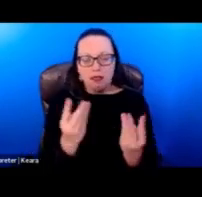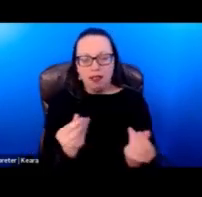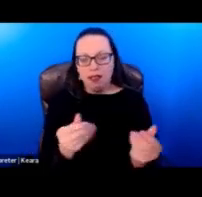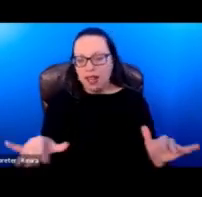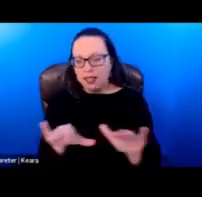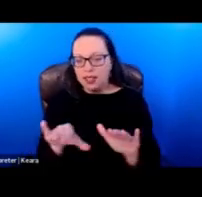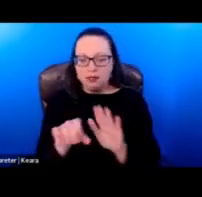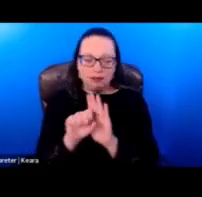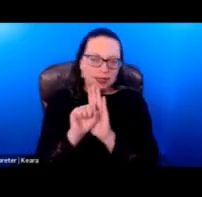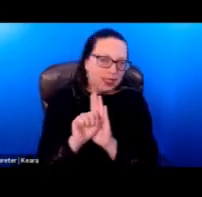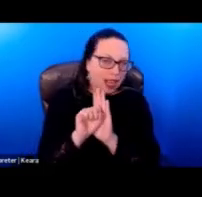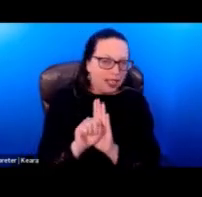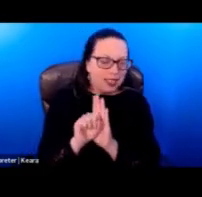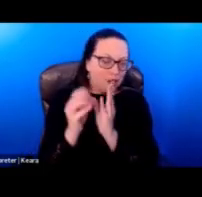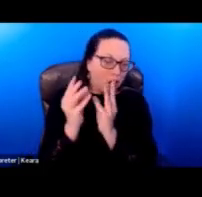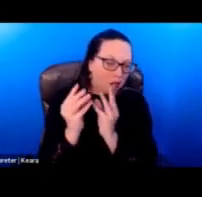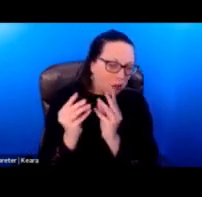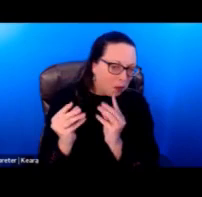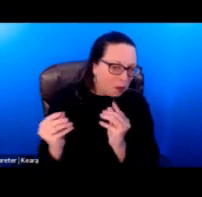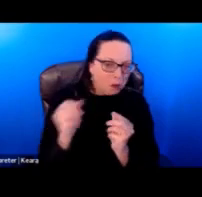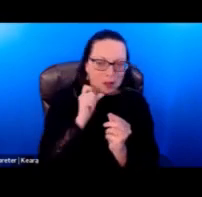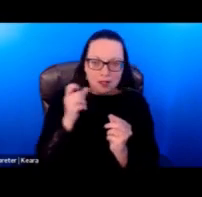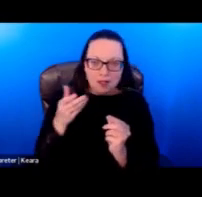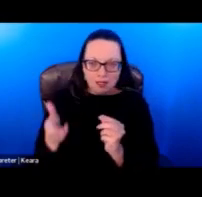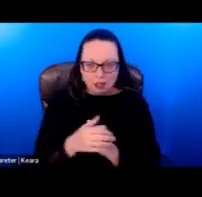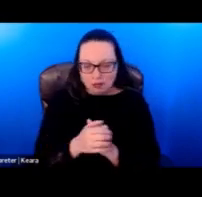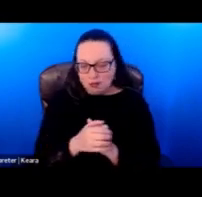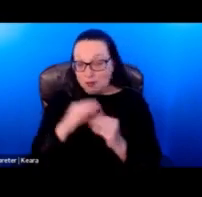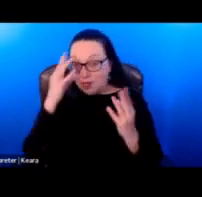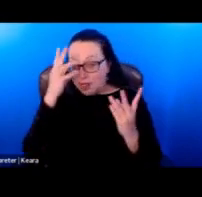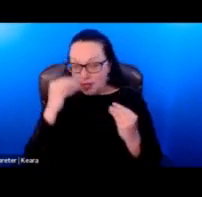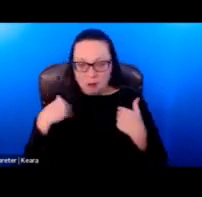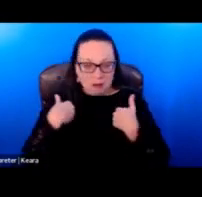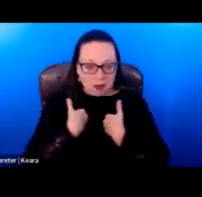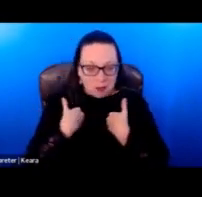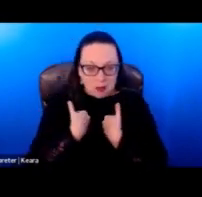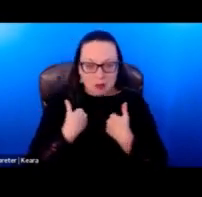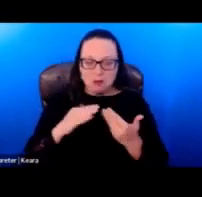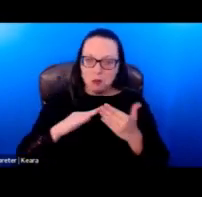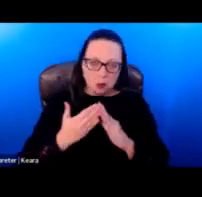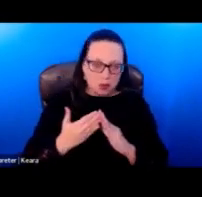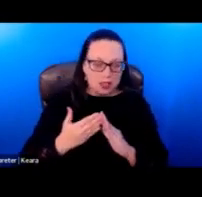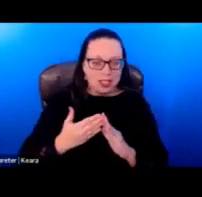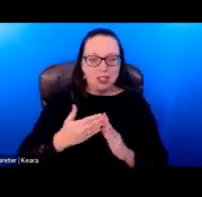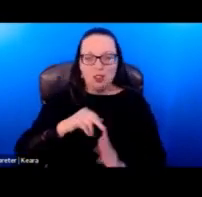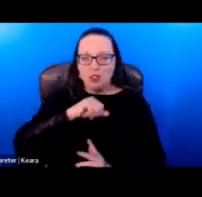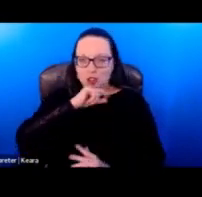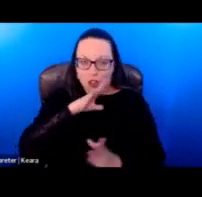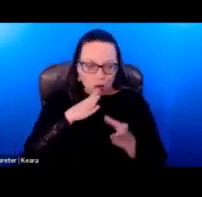community, when you needed support, they were there. Next slide please. rural populations